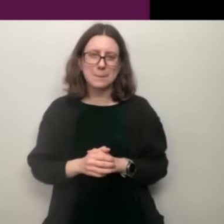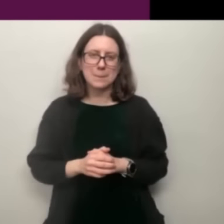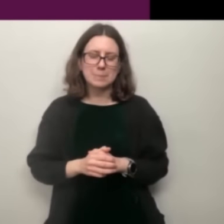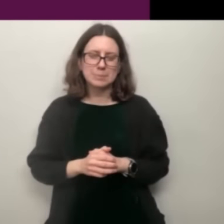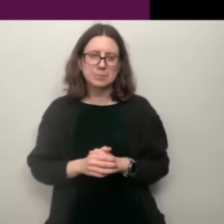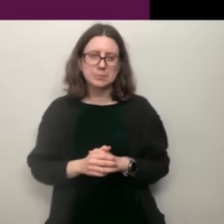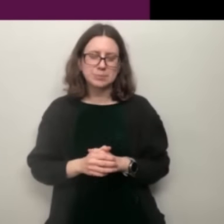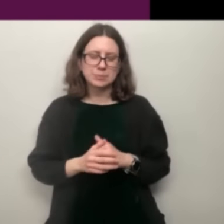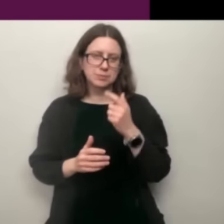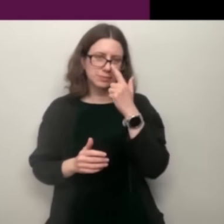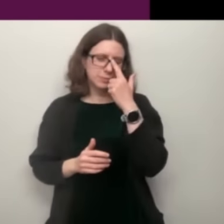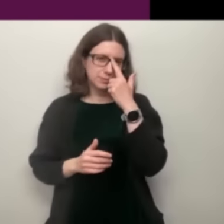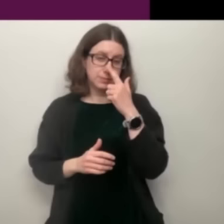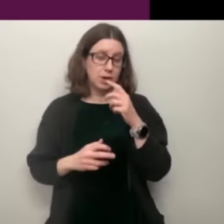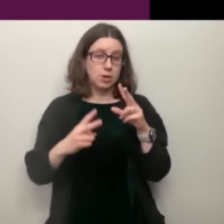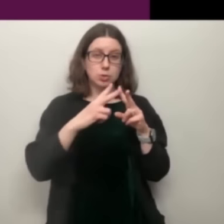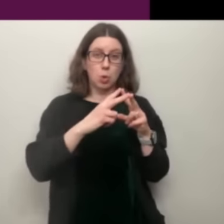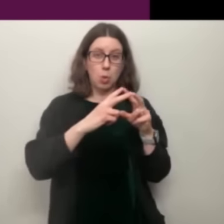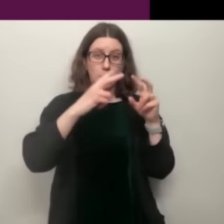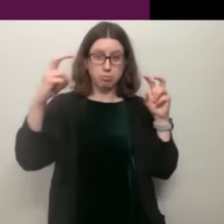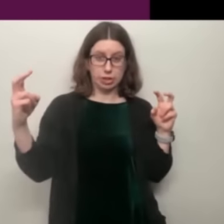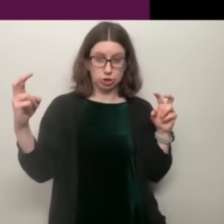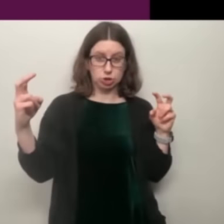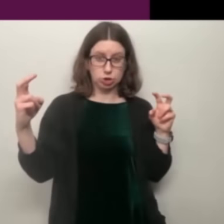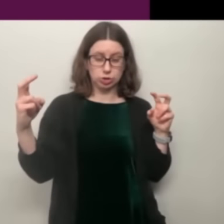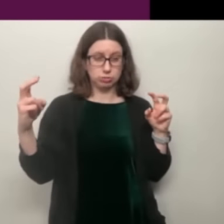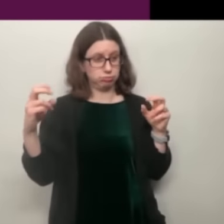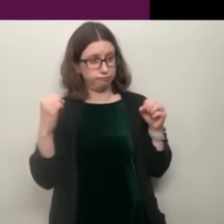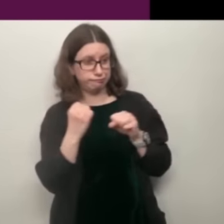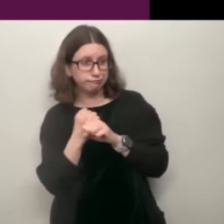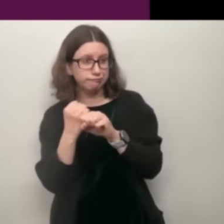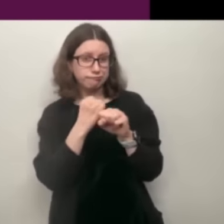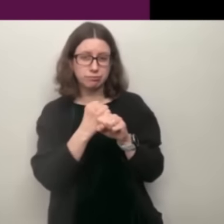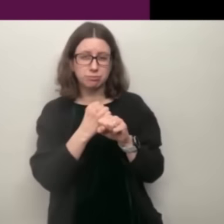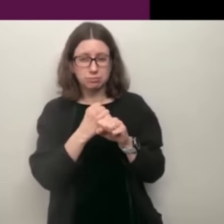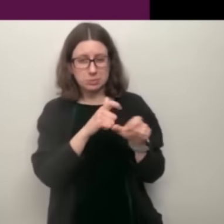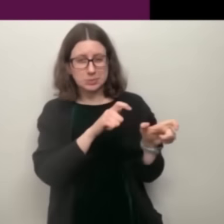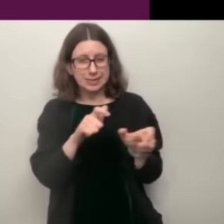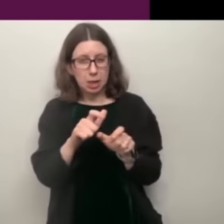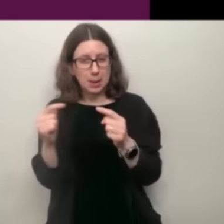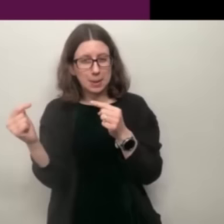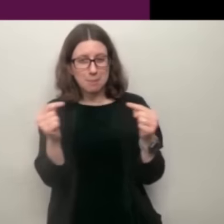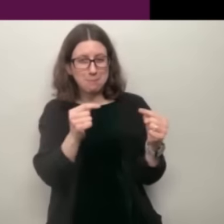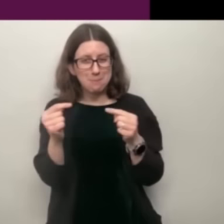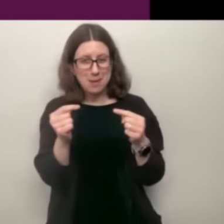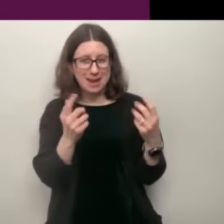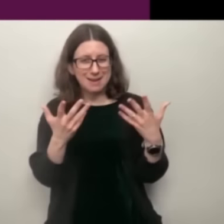The construction of the bridge is still a subject of some debate and we have tantalizing glimpses